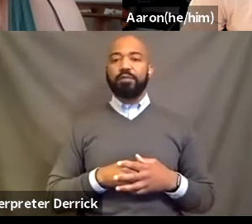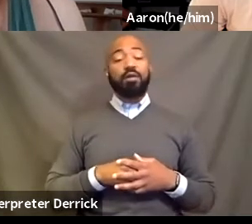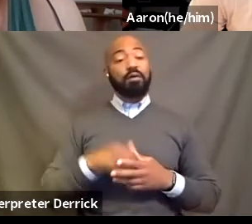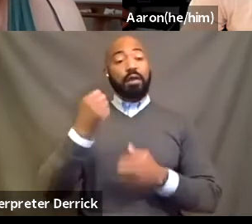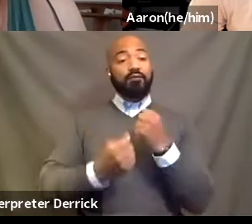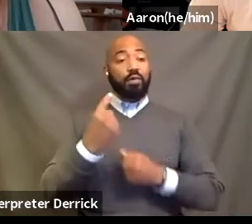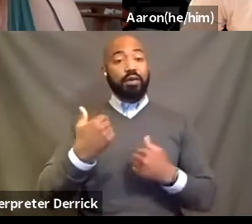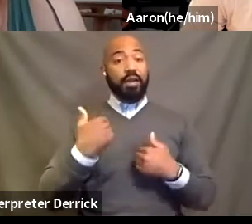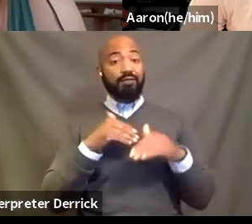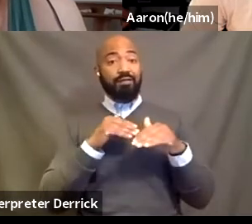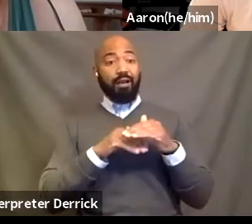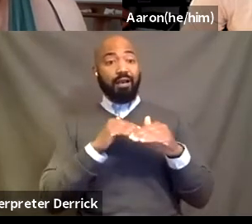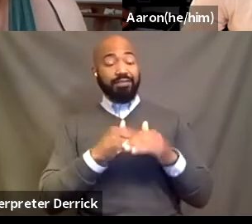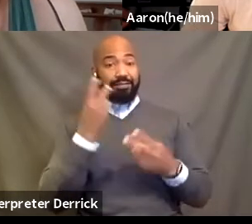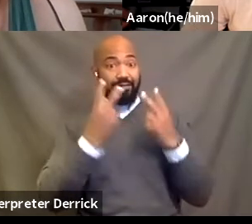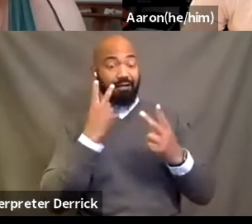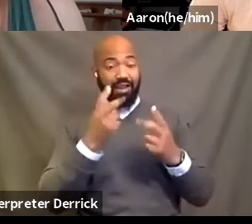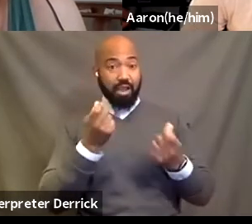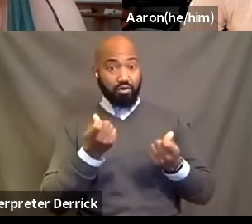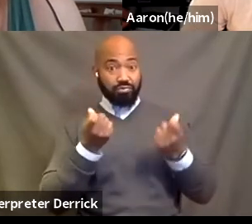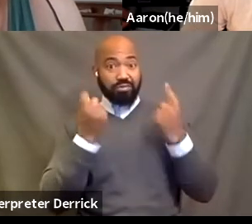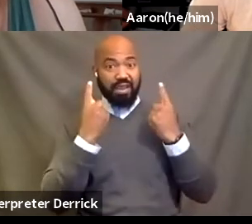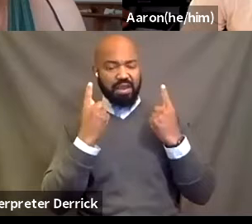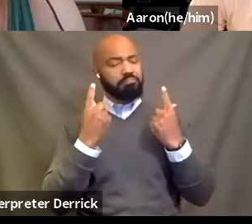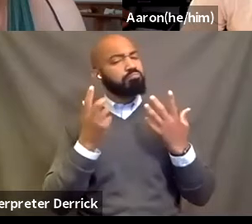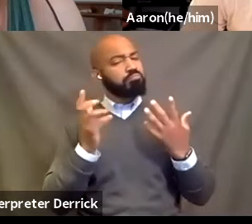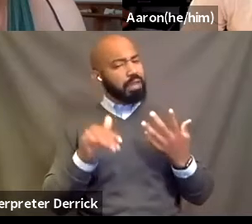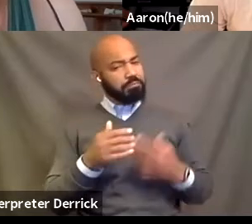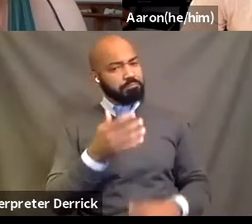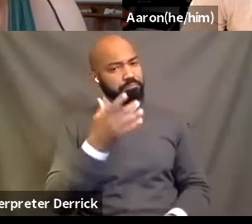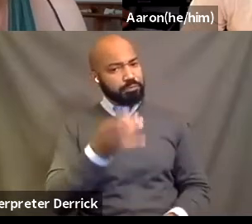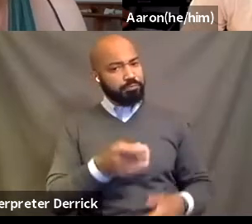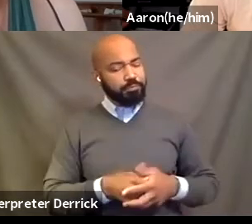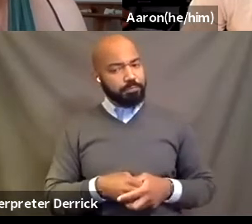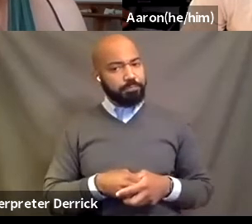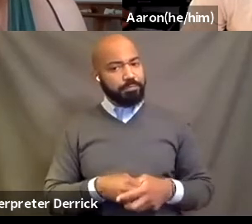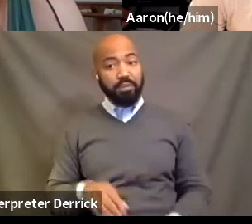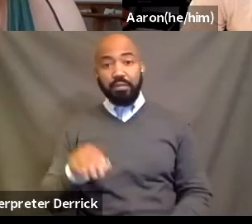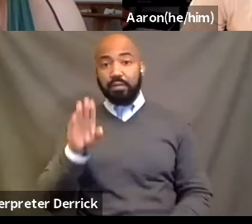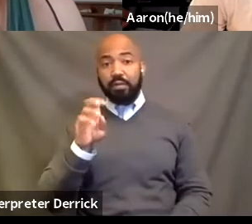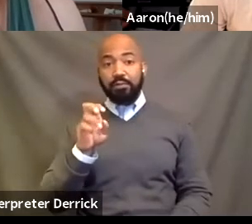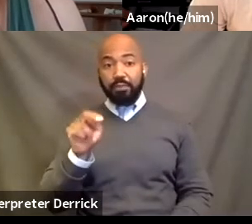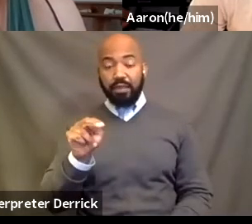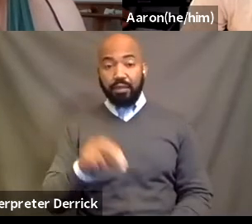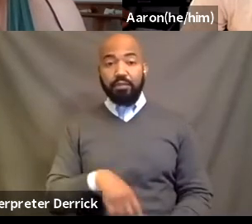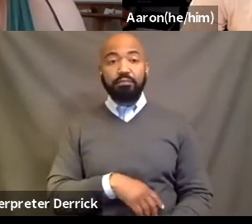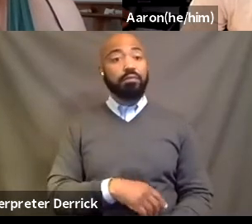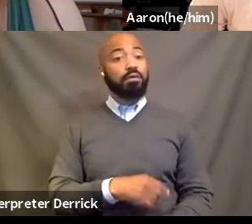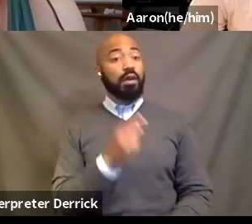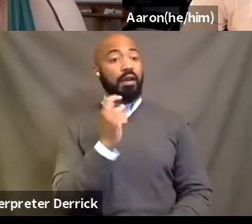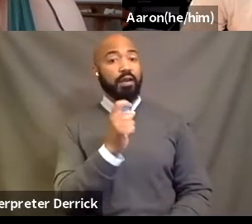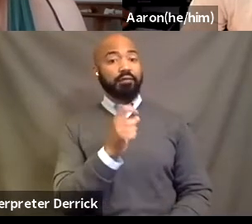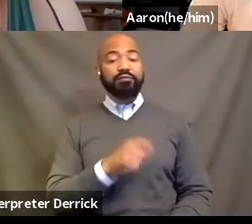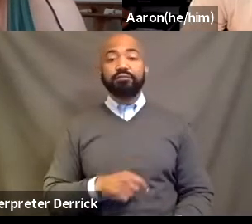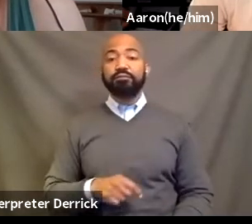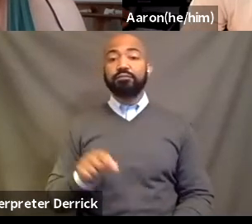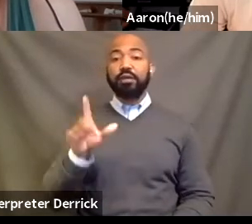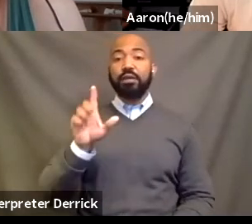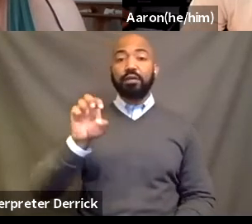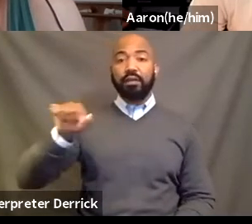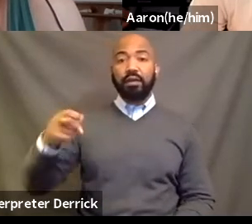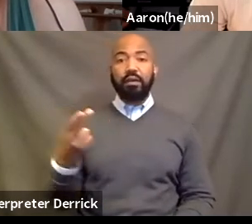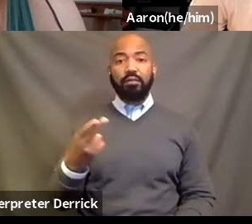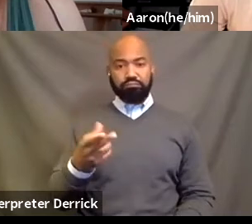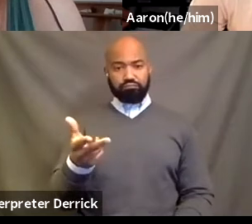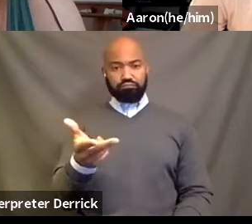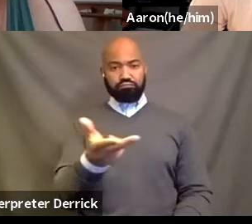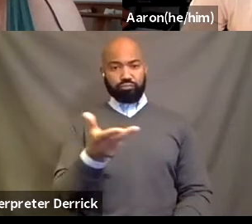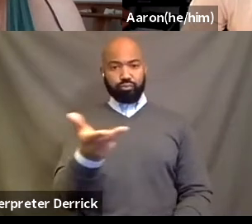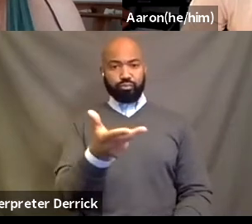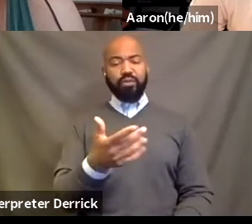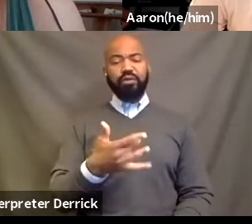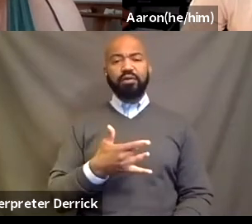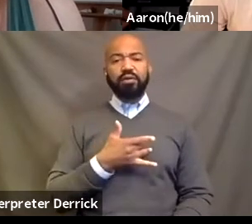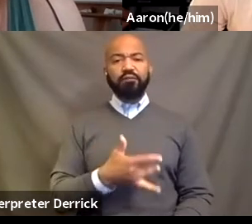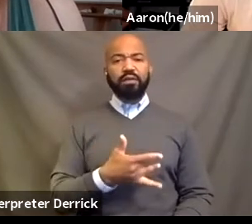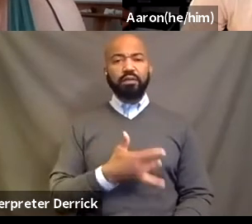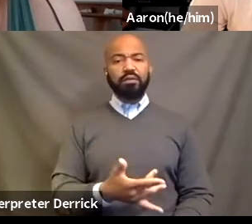Kirya Traber (she/her): Educating and by us for us that there's really an intention not to use this as an educational space education, I assume, might happen by happenstance people coming across it but.